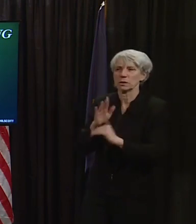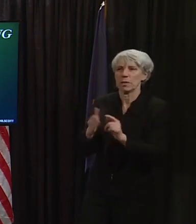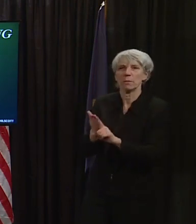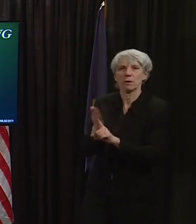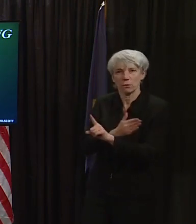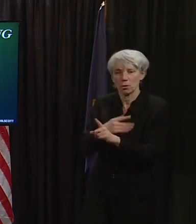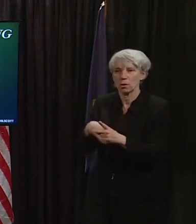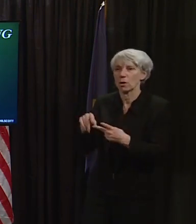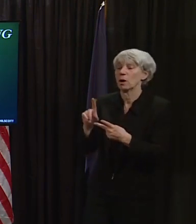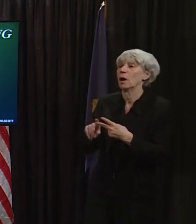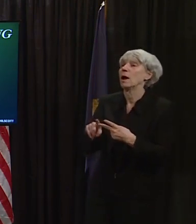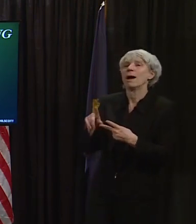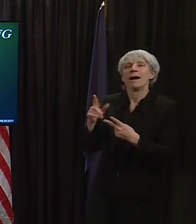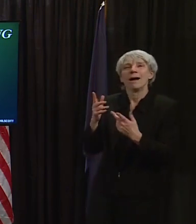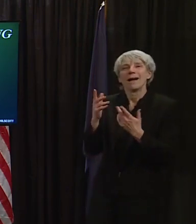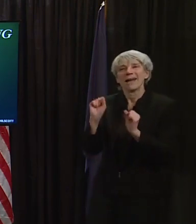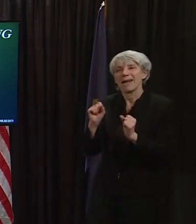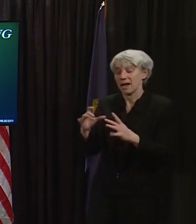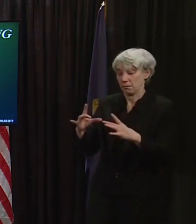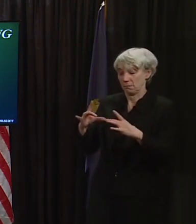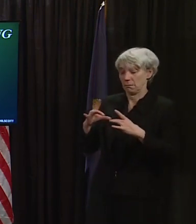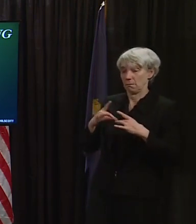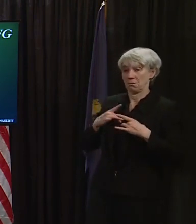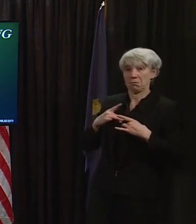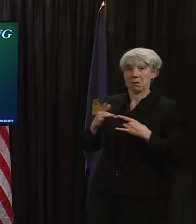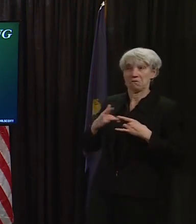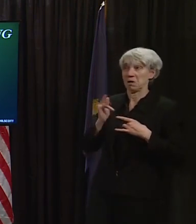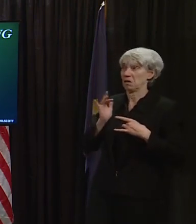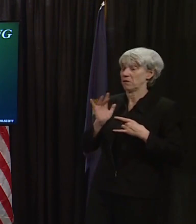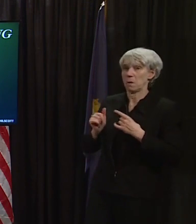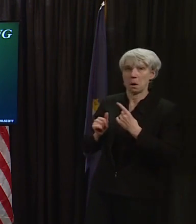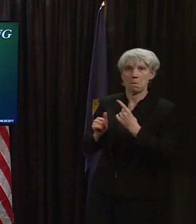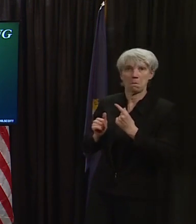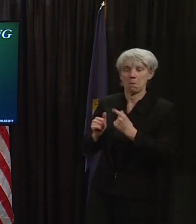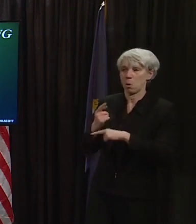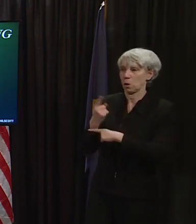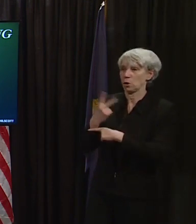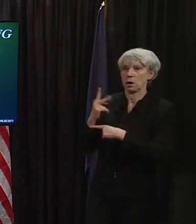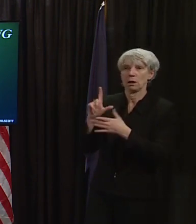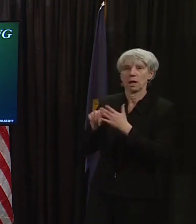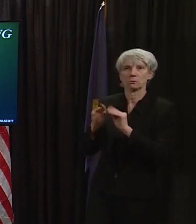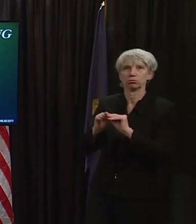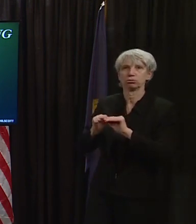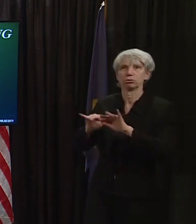spreads rapidly through the population. The good news is that it does seem to